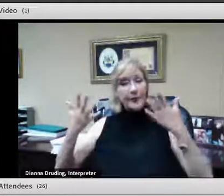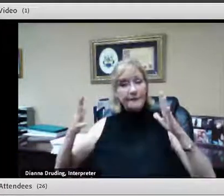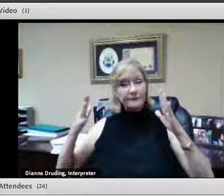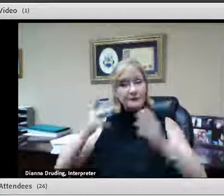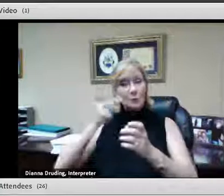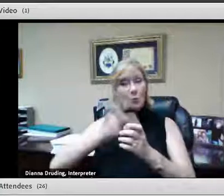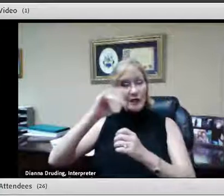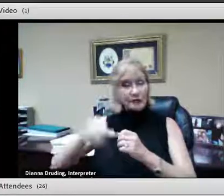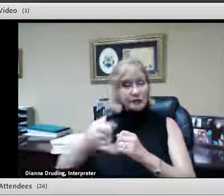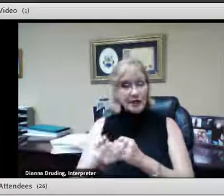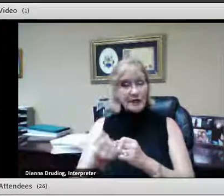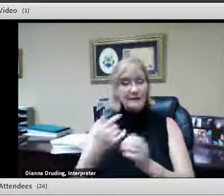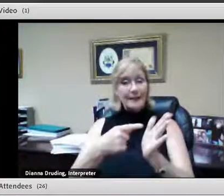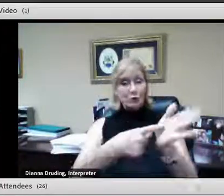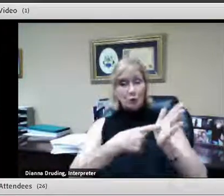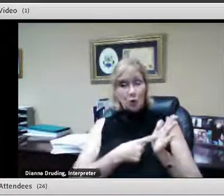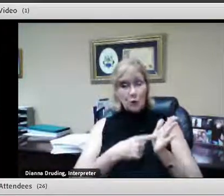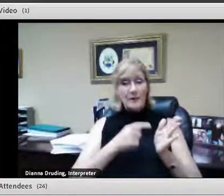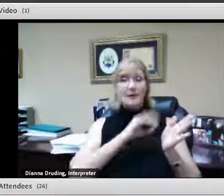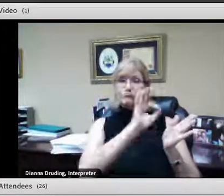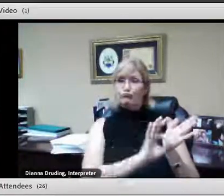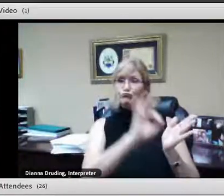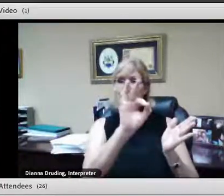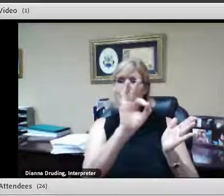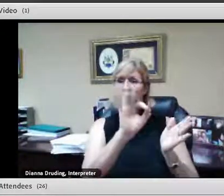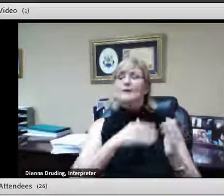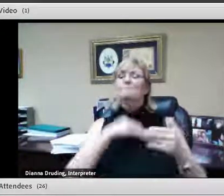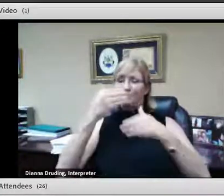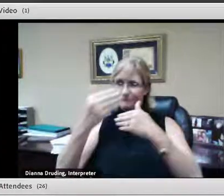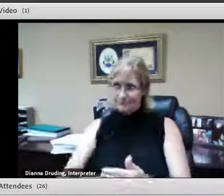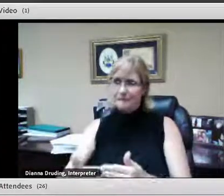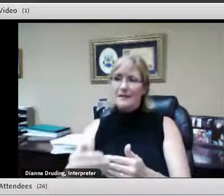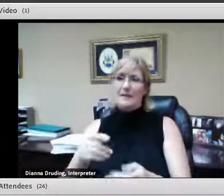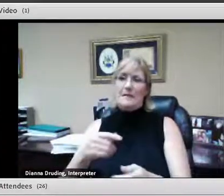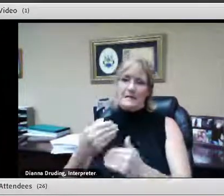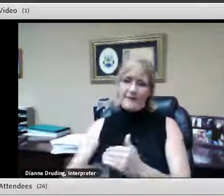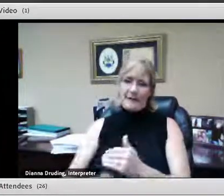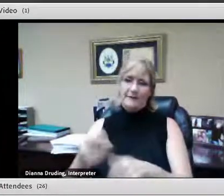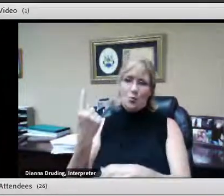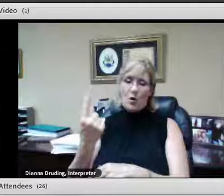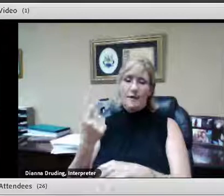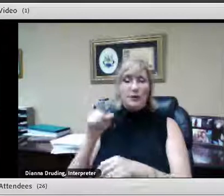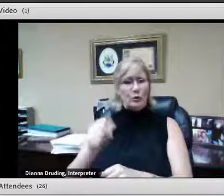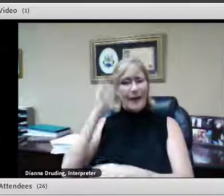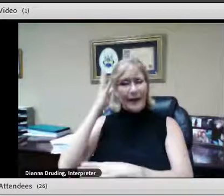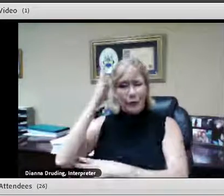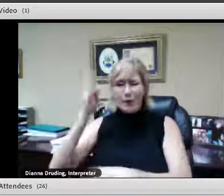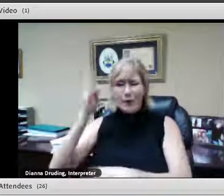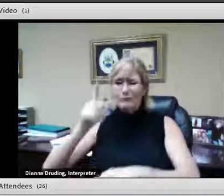I check it off, and then they move on. But you can just create 100 different variations of this.